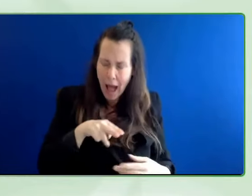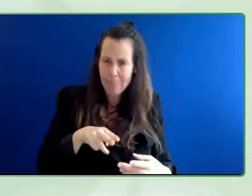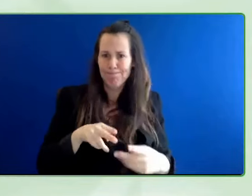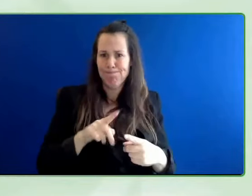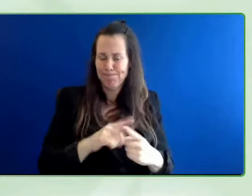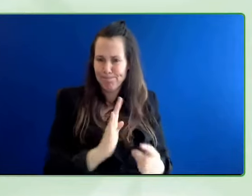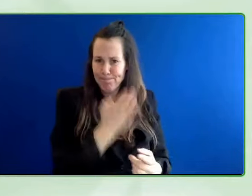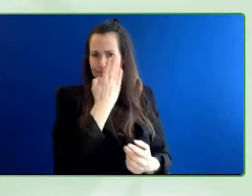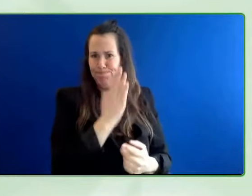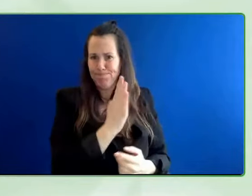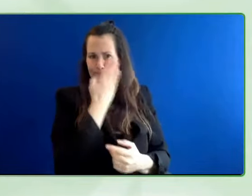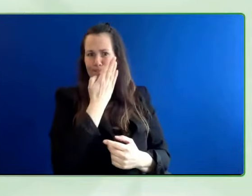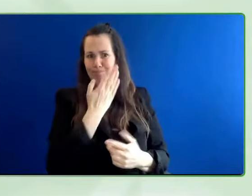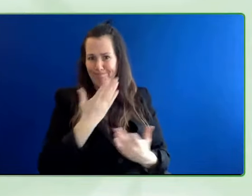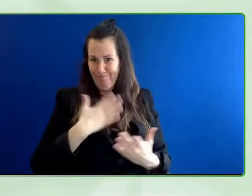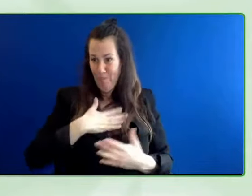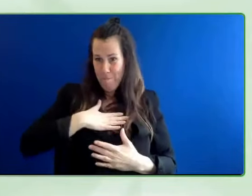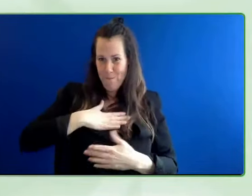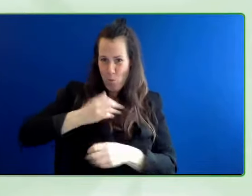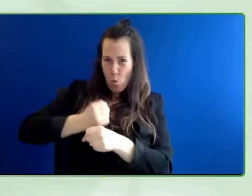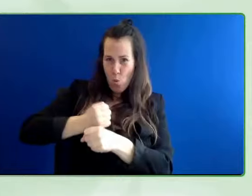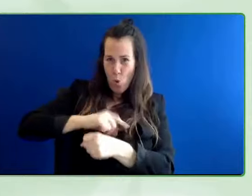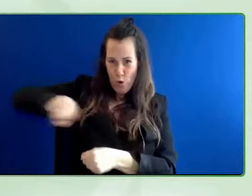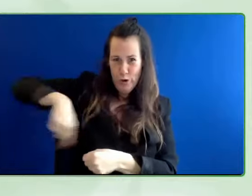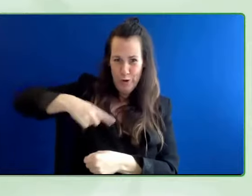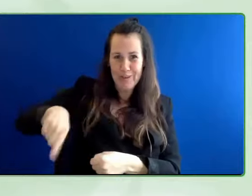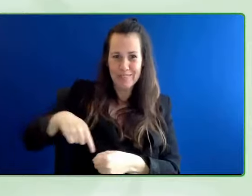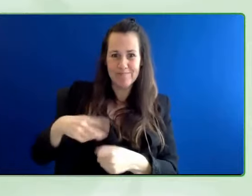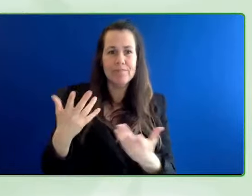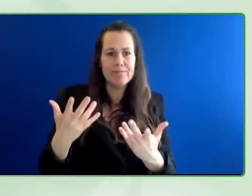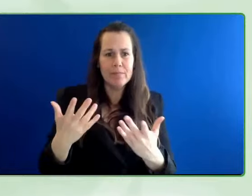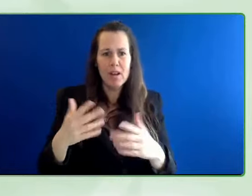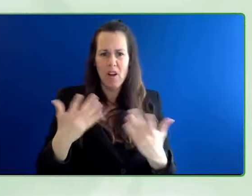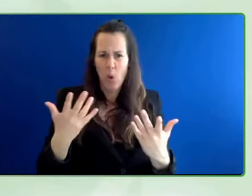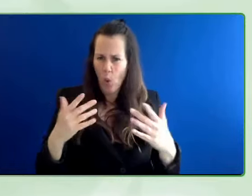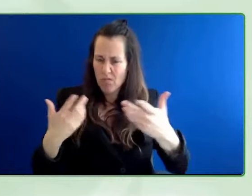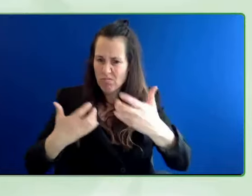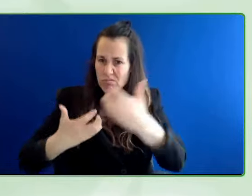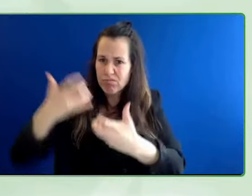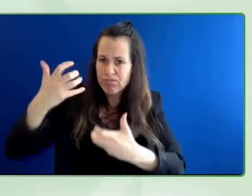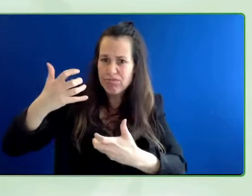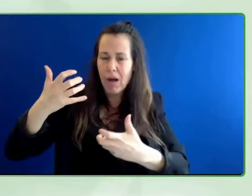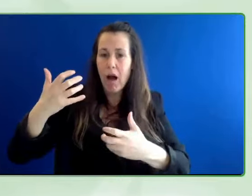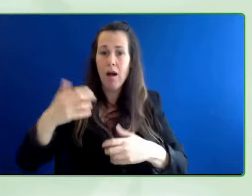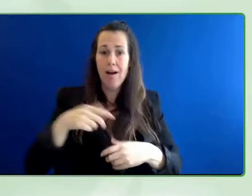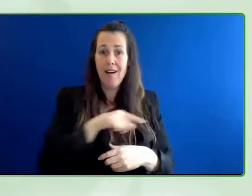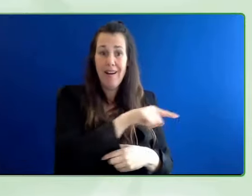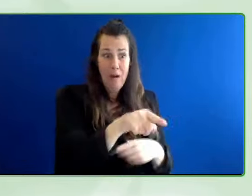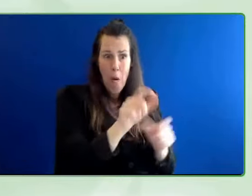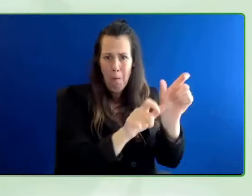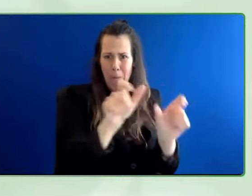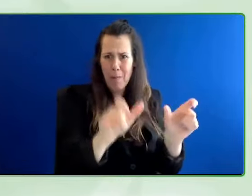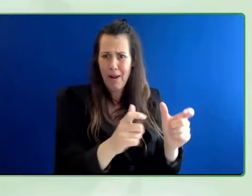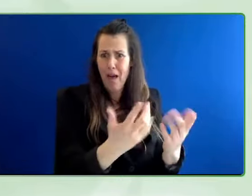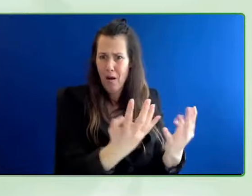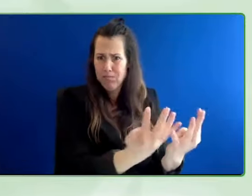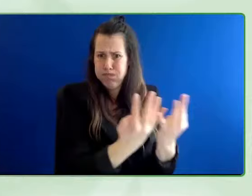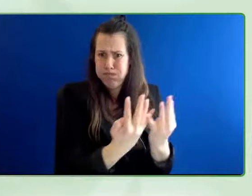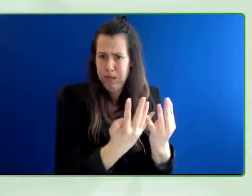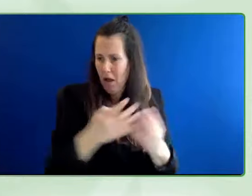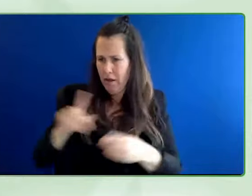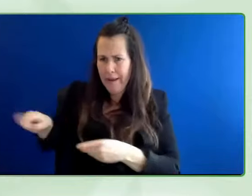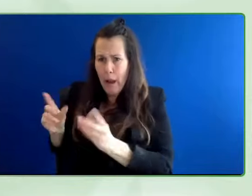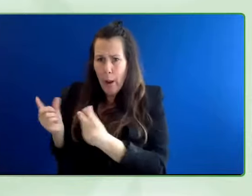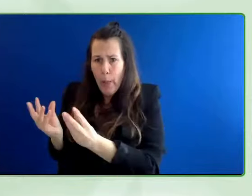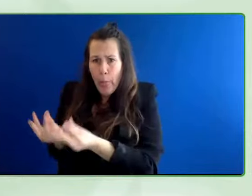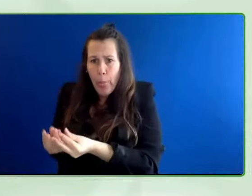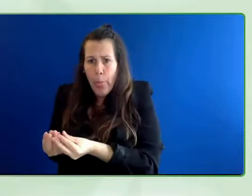However, due to the limited resource we are unable to provide as many devices as people